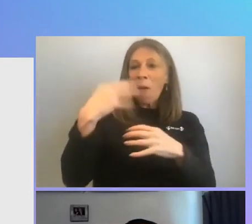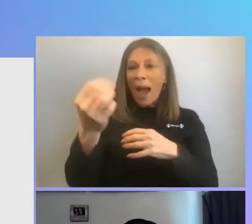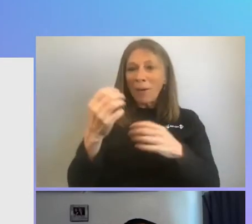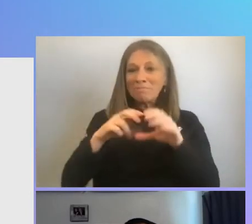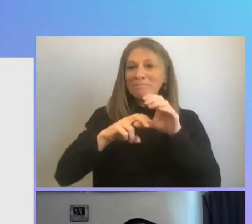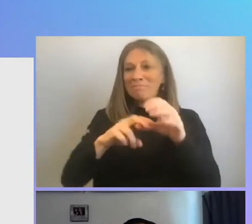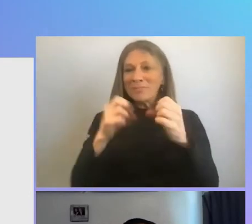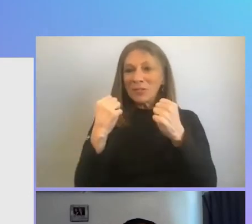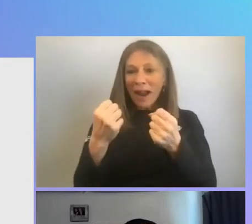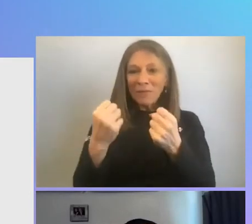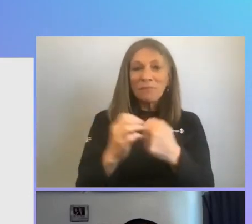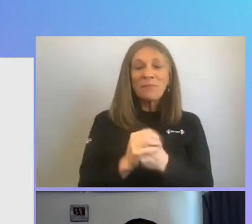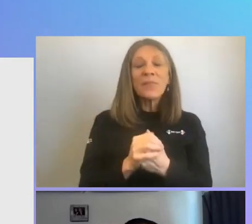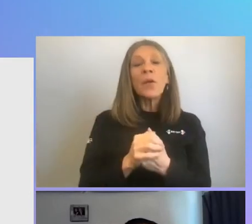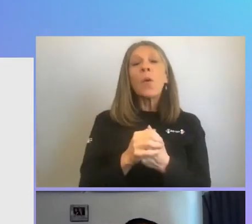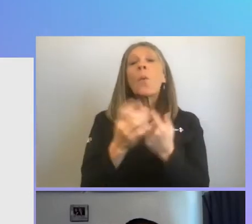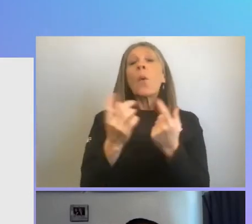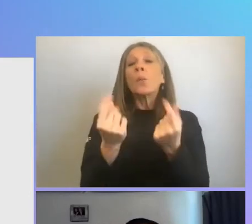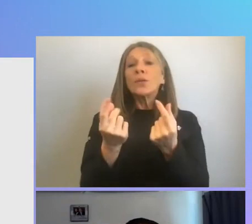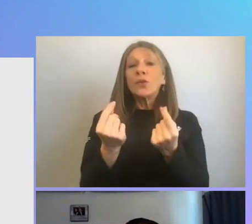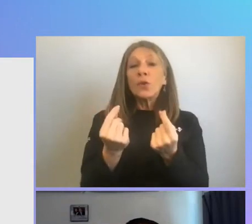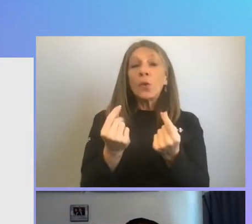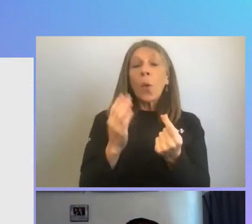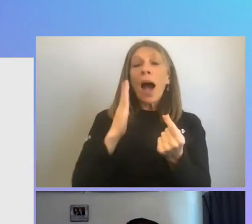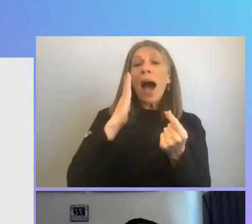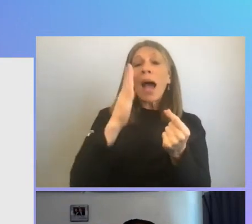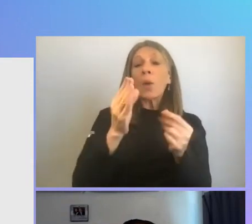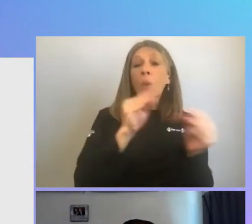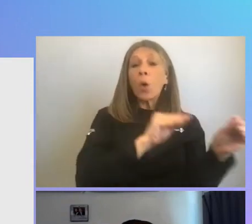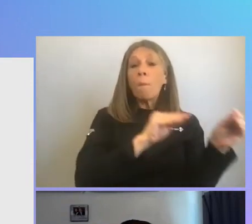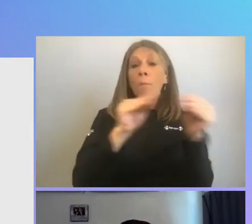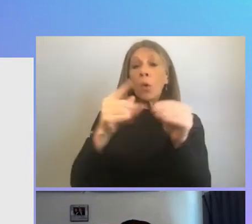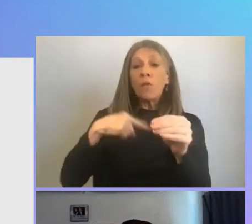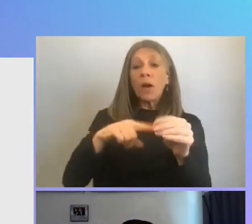do is I will move us from, um, reactive testing and fixing all